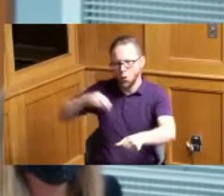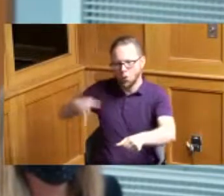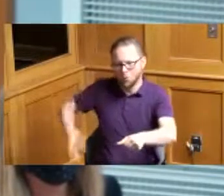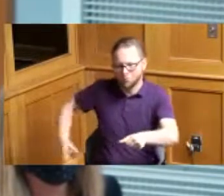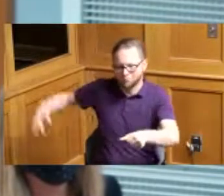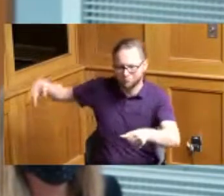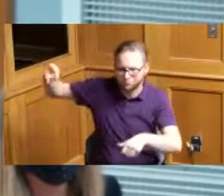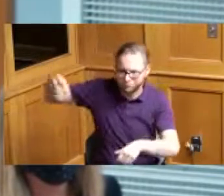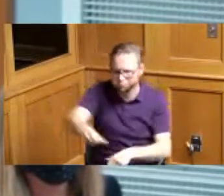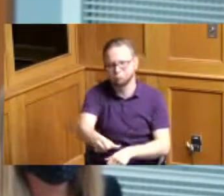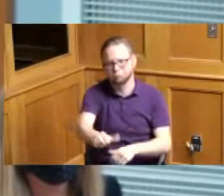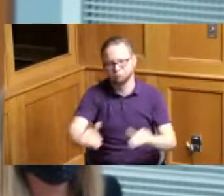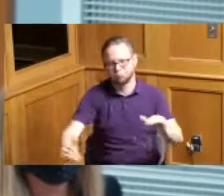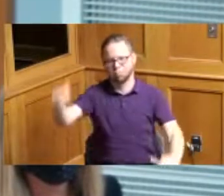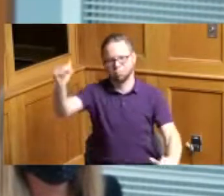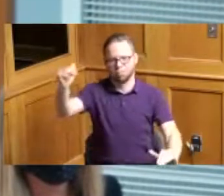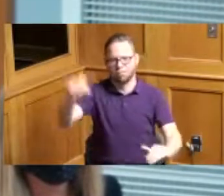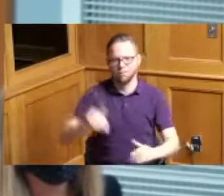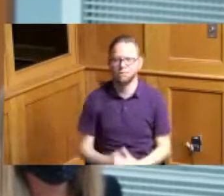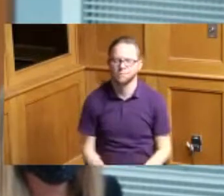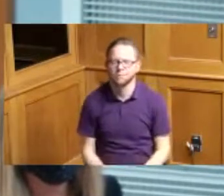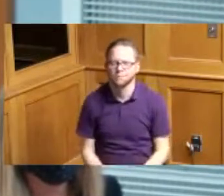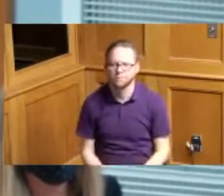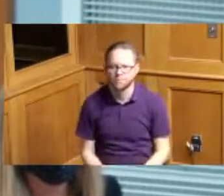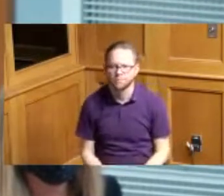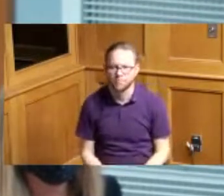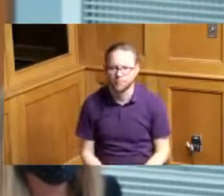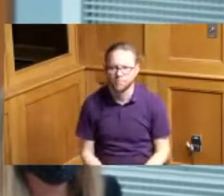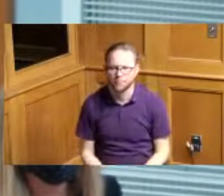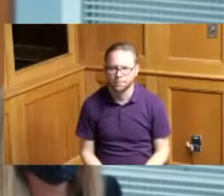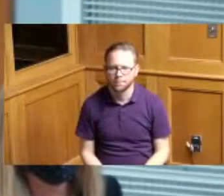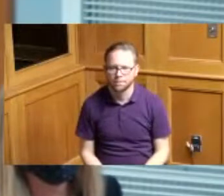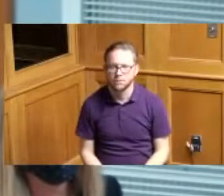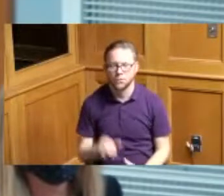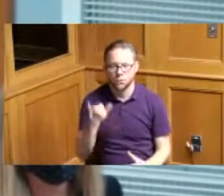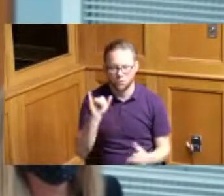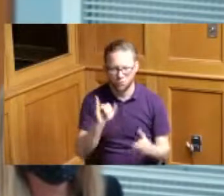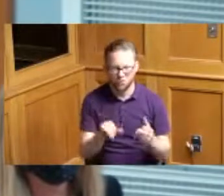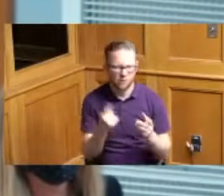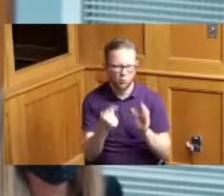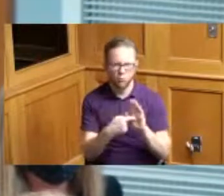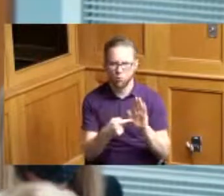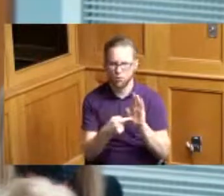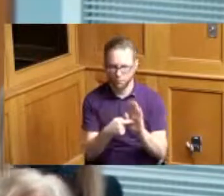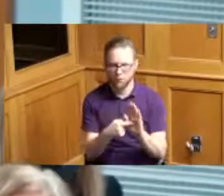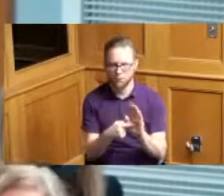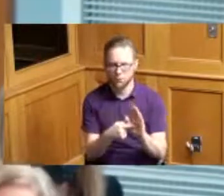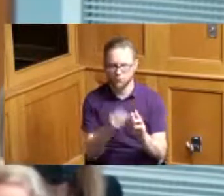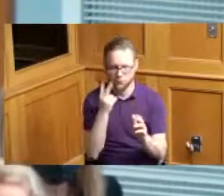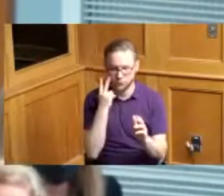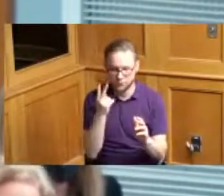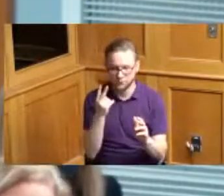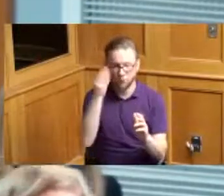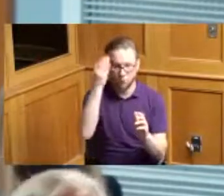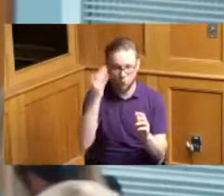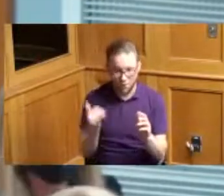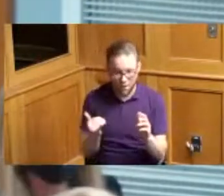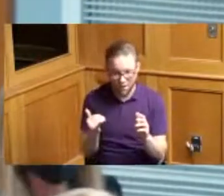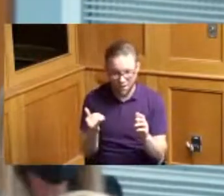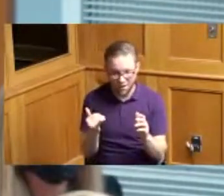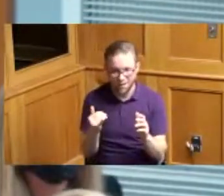residential homeowner so that's the example here to see why this is why we are talking about equity